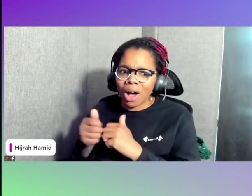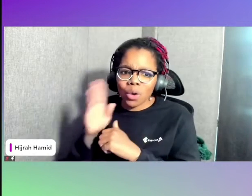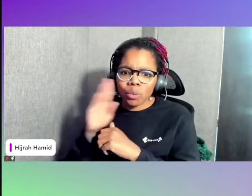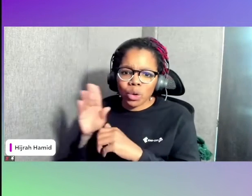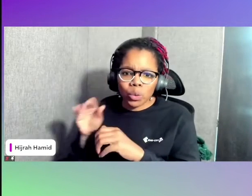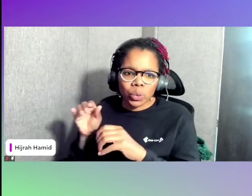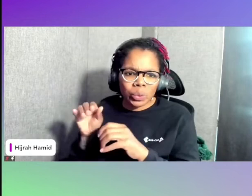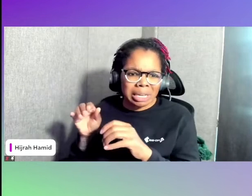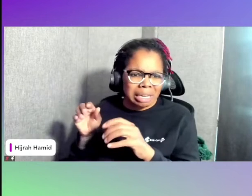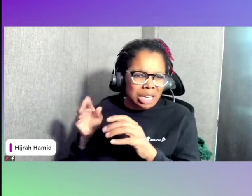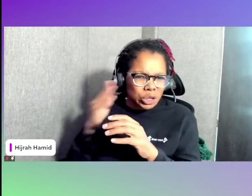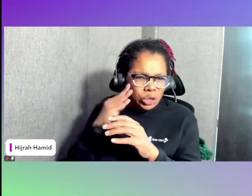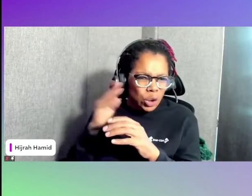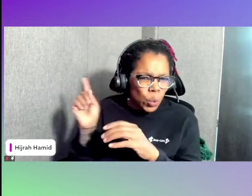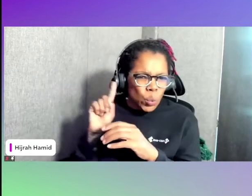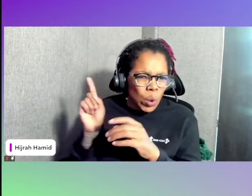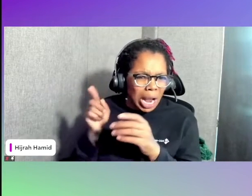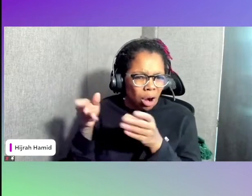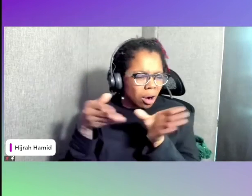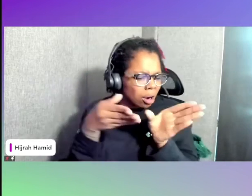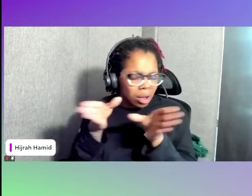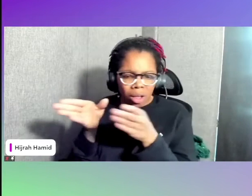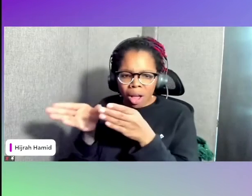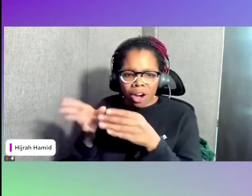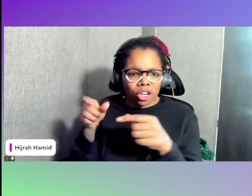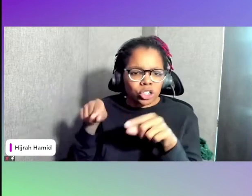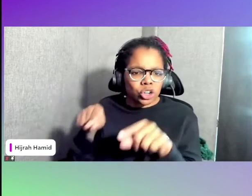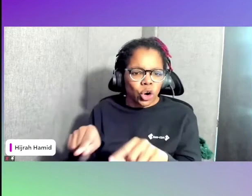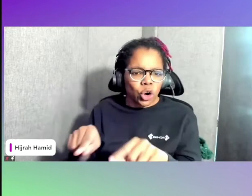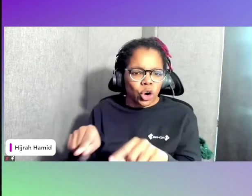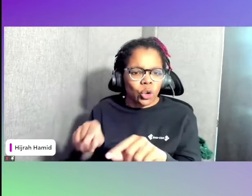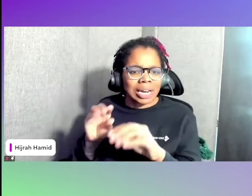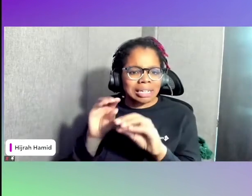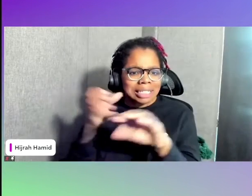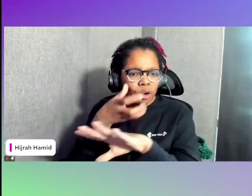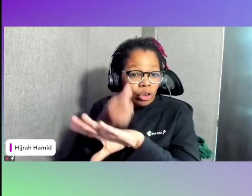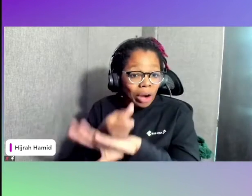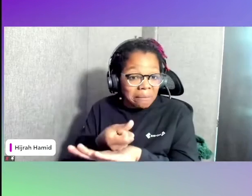that I came to the team with was